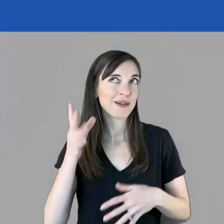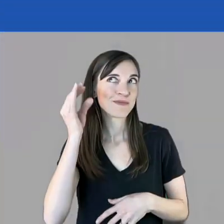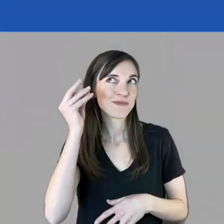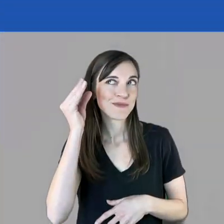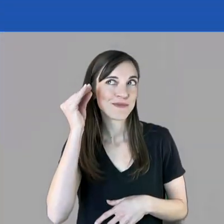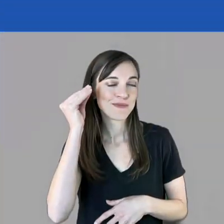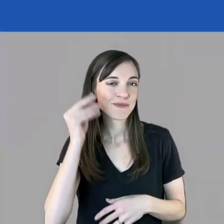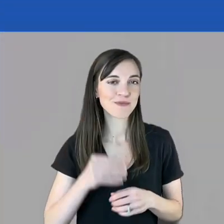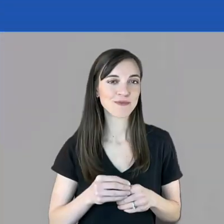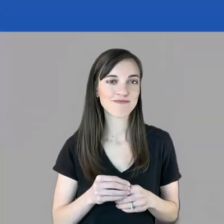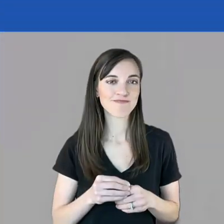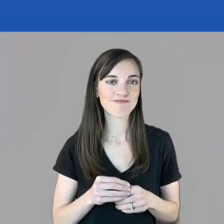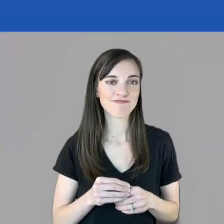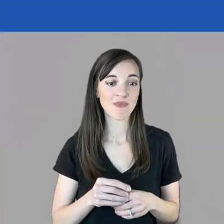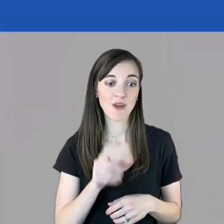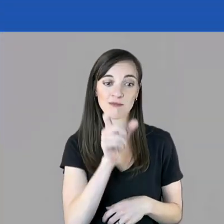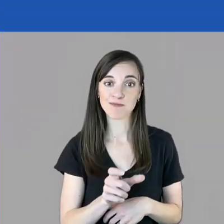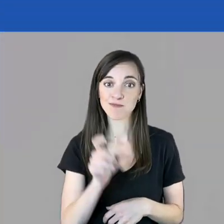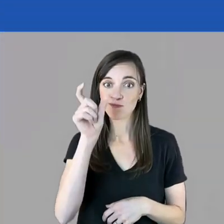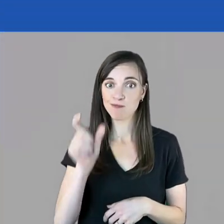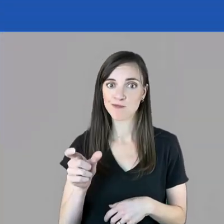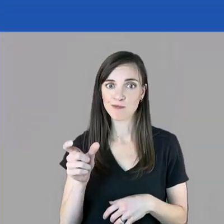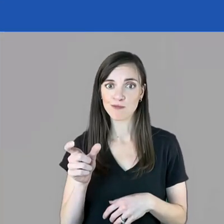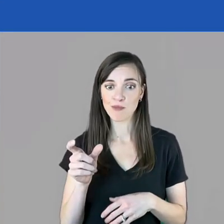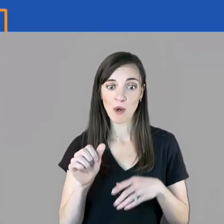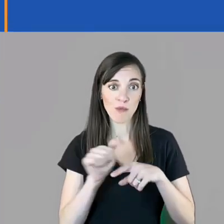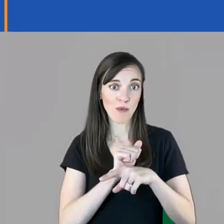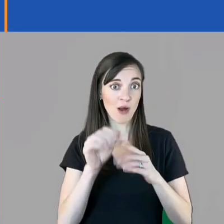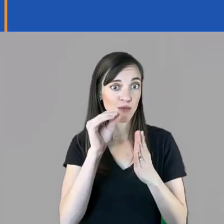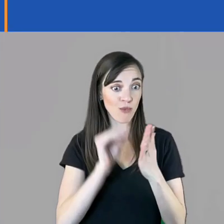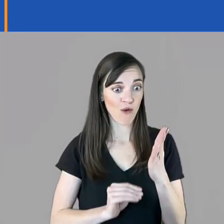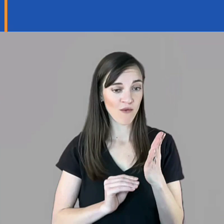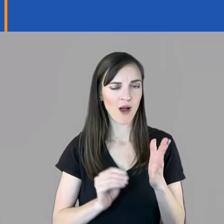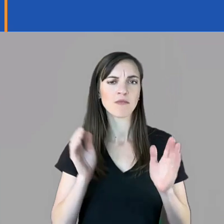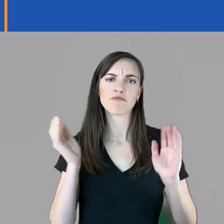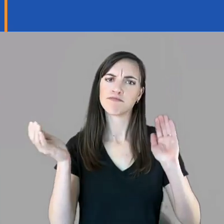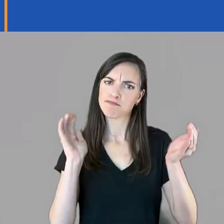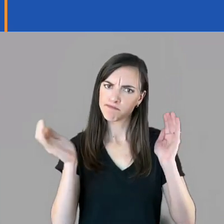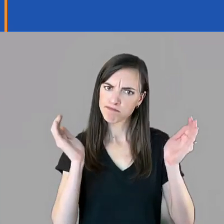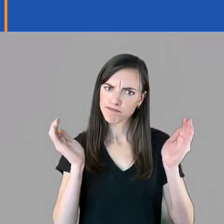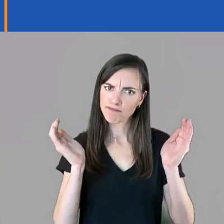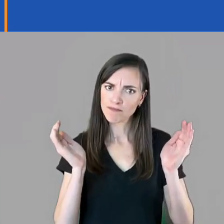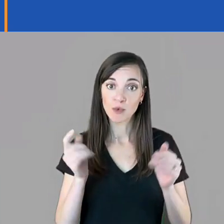We will leave you with this point to ponder… Compare and contrast the accomplished use and ineffective use